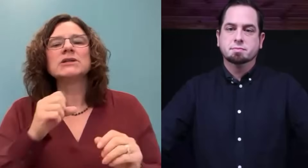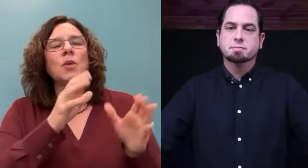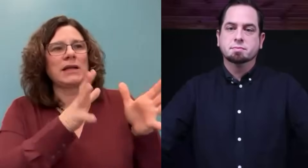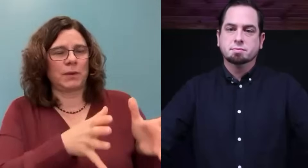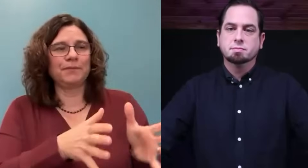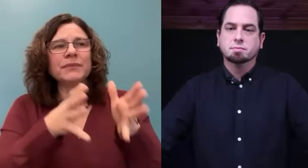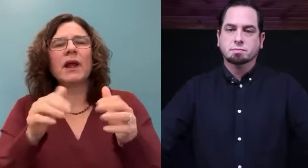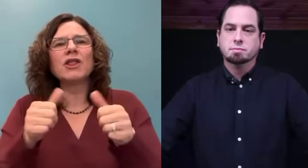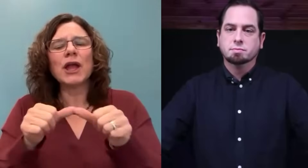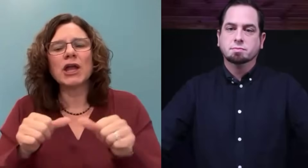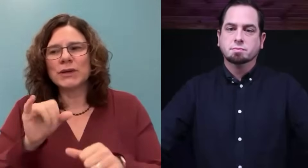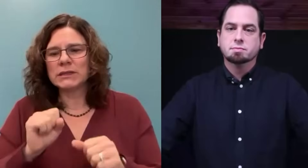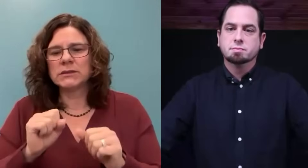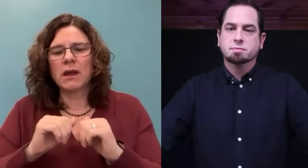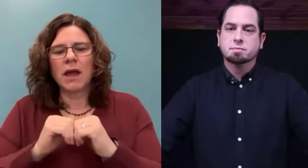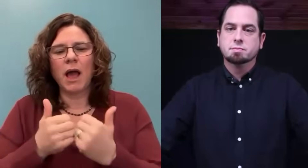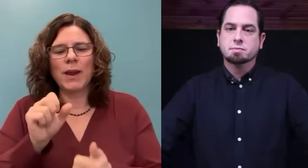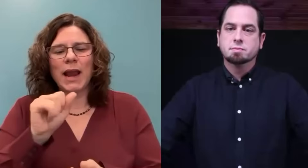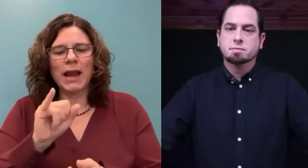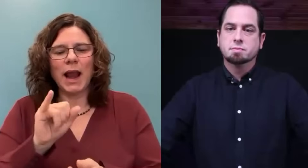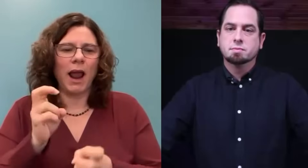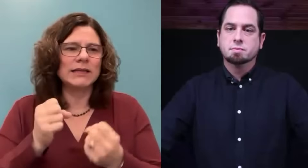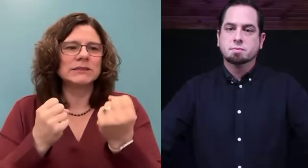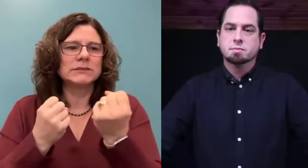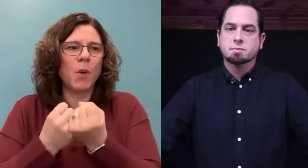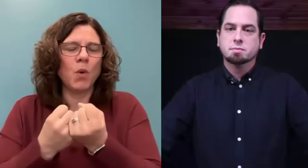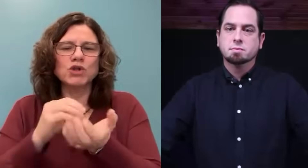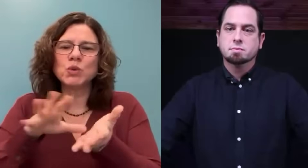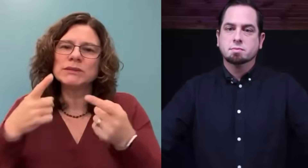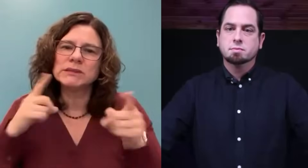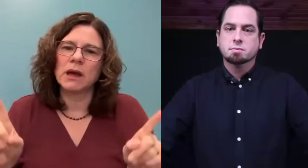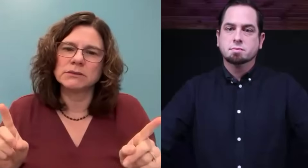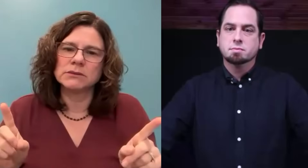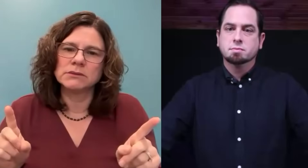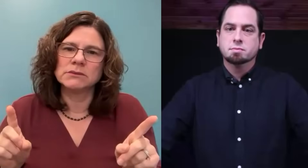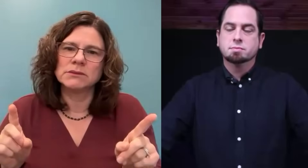So that’s one. The other area is how can AI support student success?